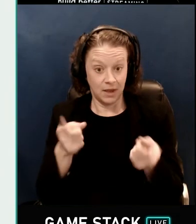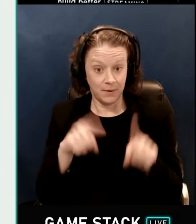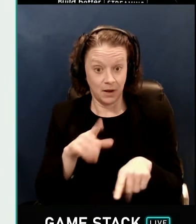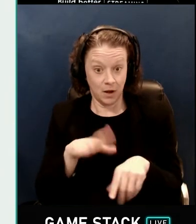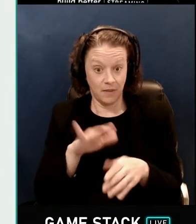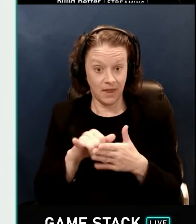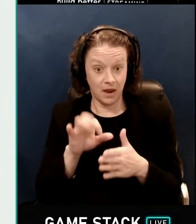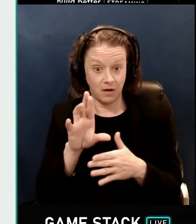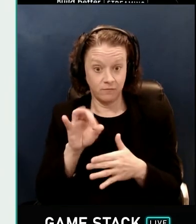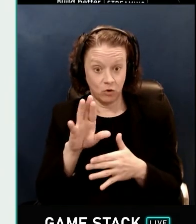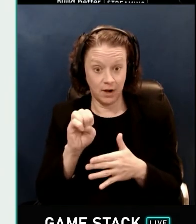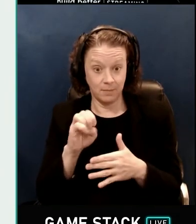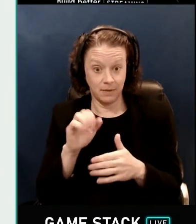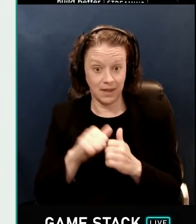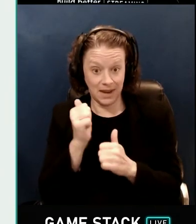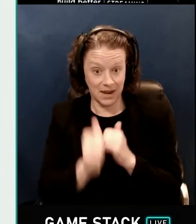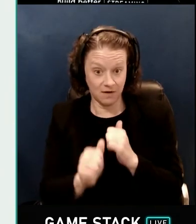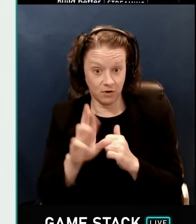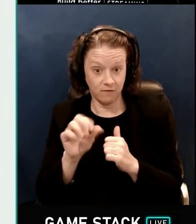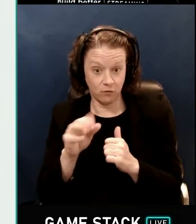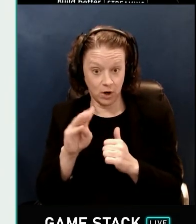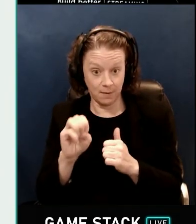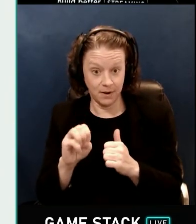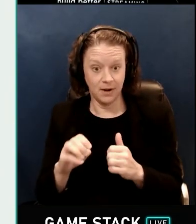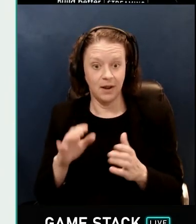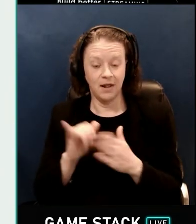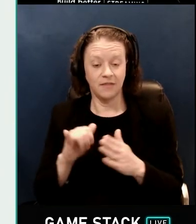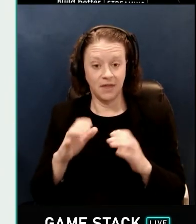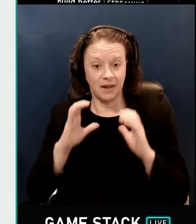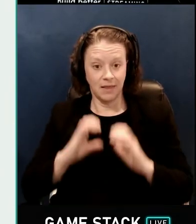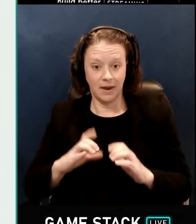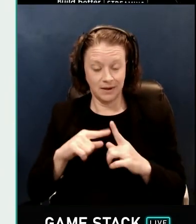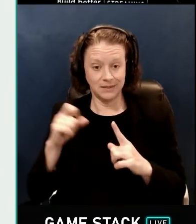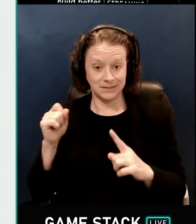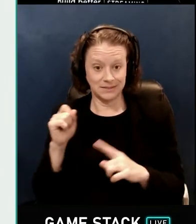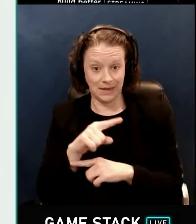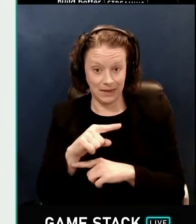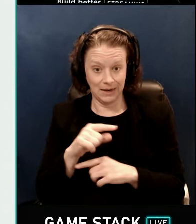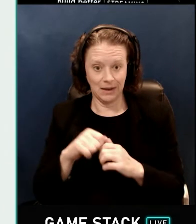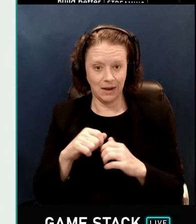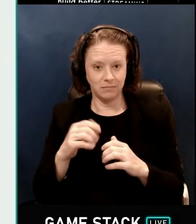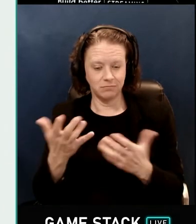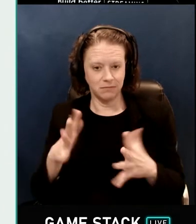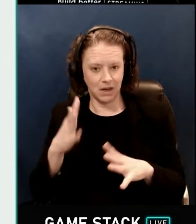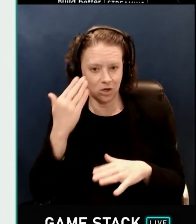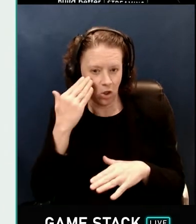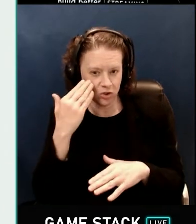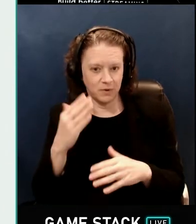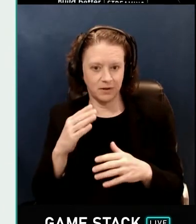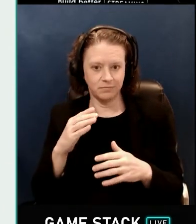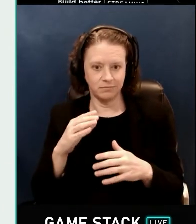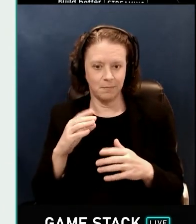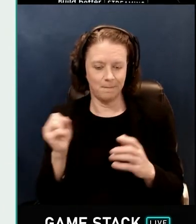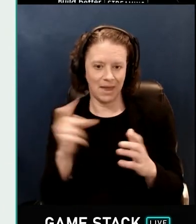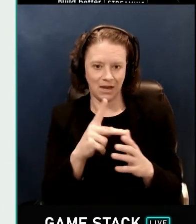the client is sending an acknowledgement back to the game that a particular frame was presented and you can see